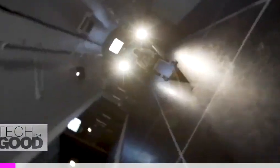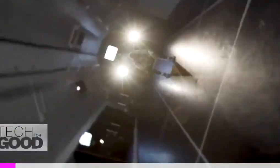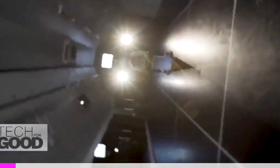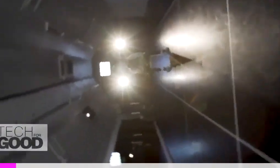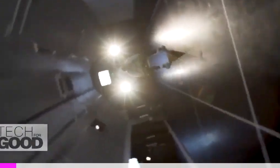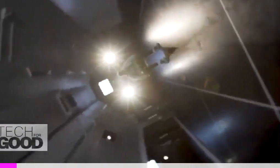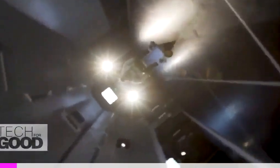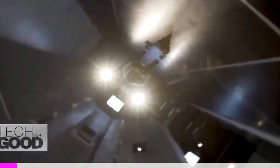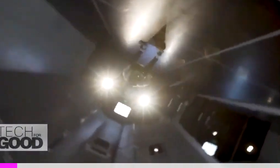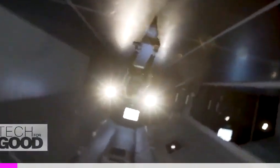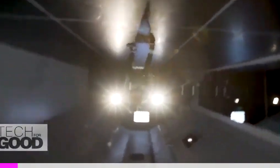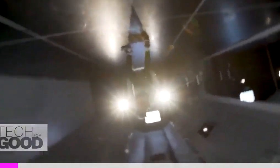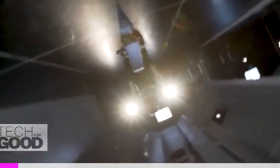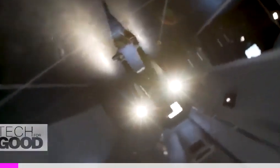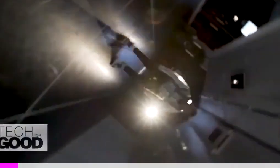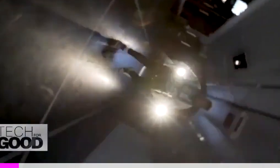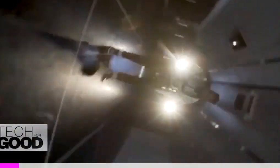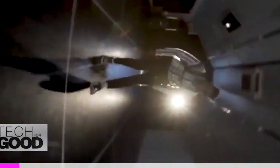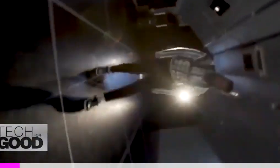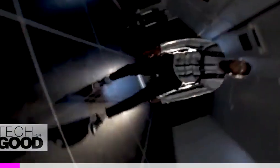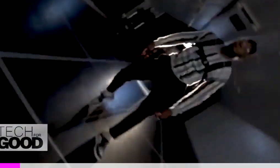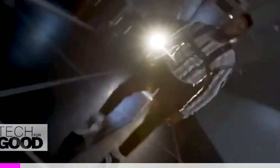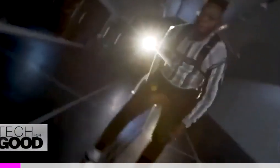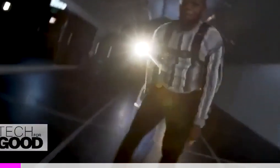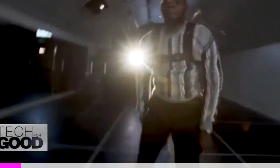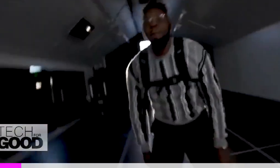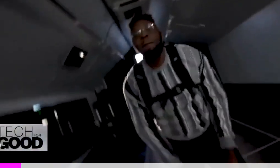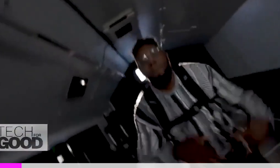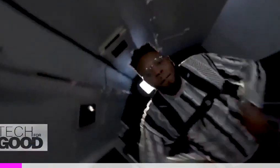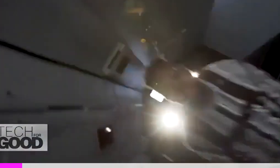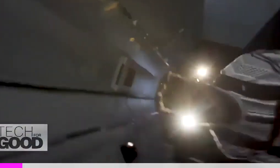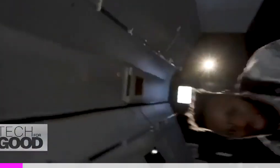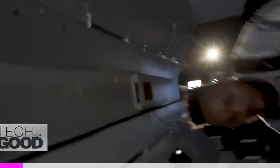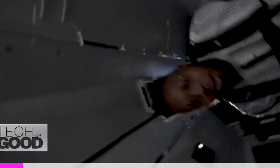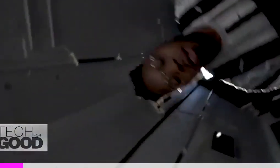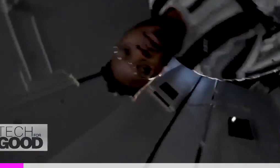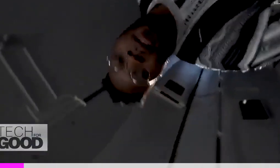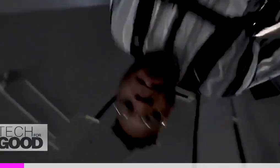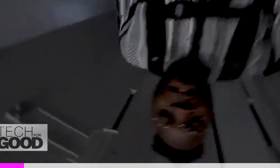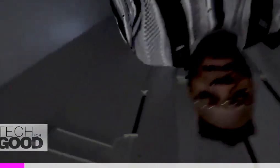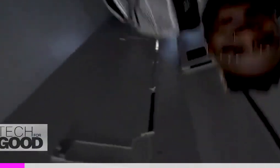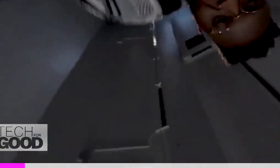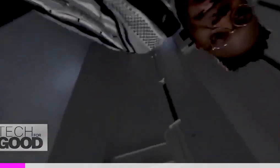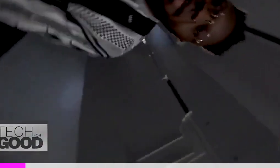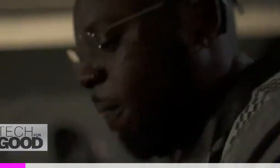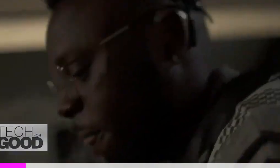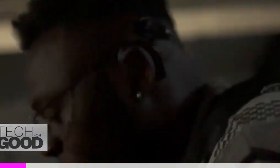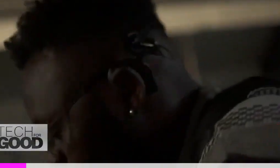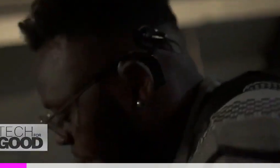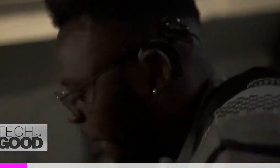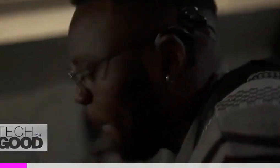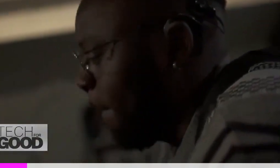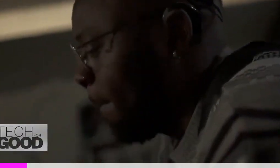and precision. An enviable talent made all the more impressive given Fonseca has been profoundly deaf